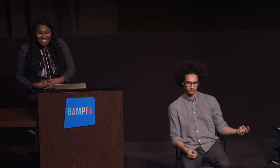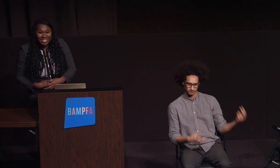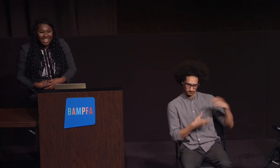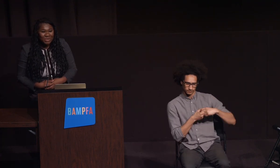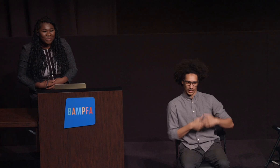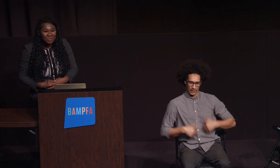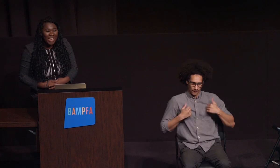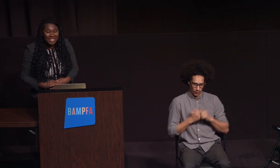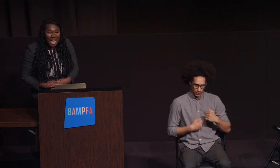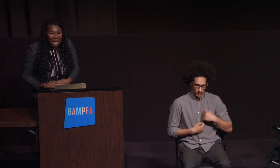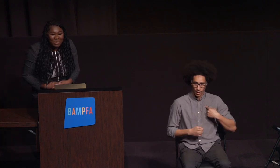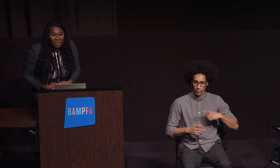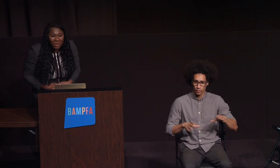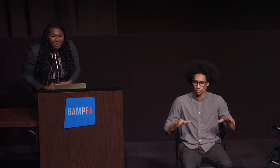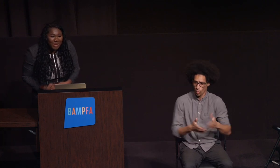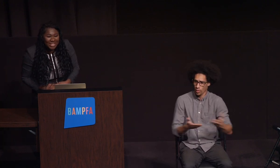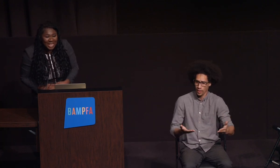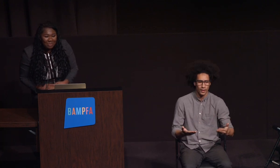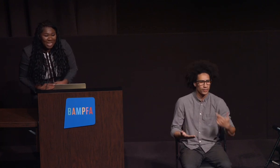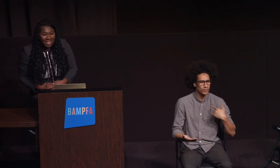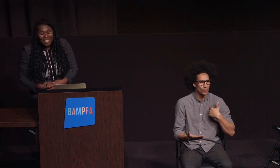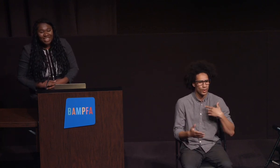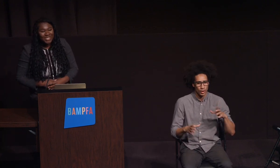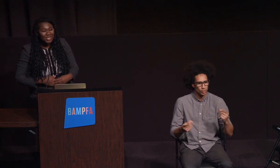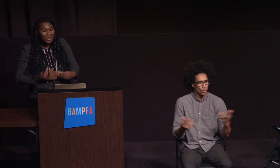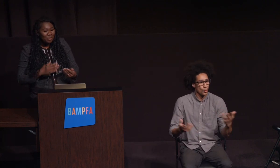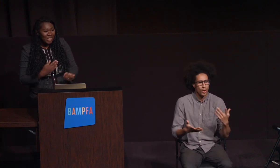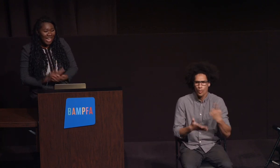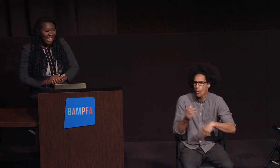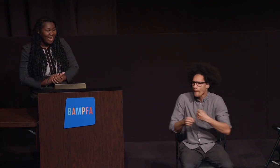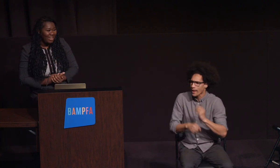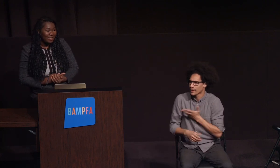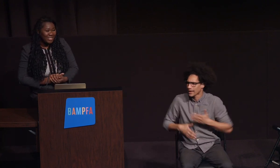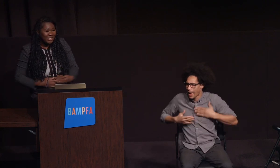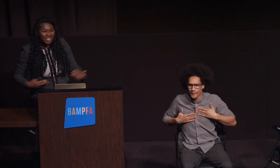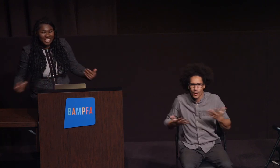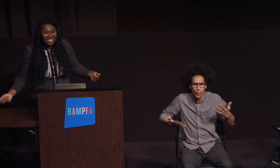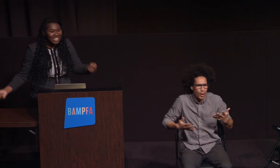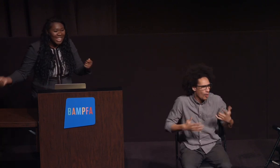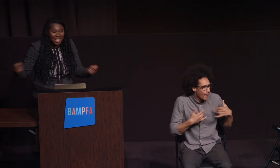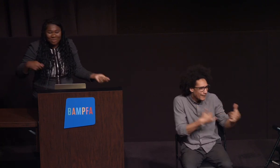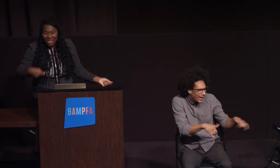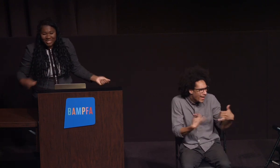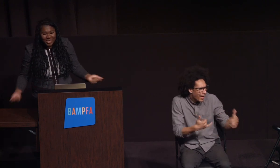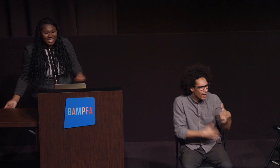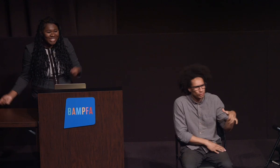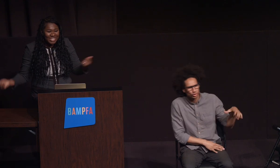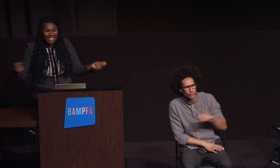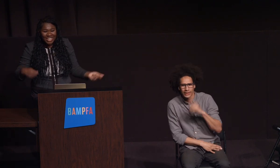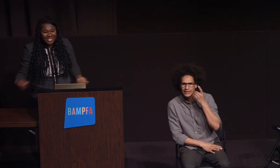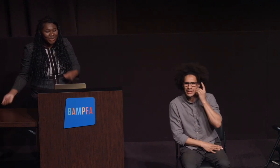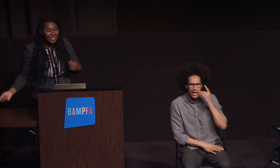things that would make us happy. What would make us happy? We started playing. I took her to Disneyland. "Come on, let's go to Disneyland.